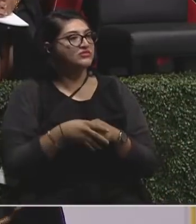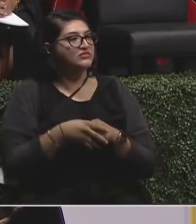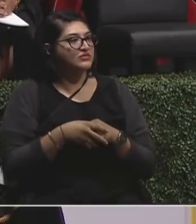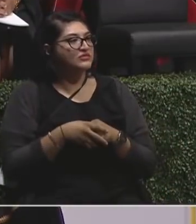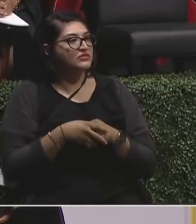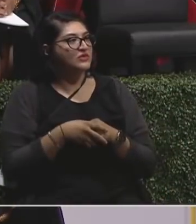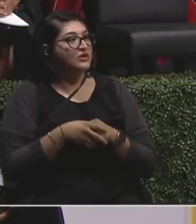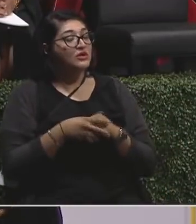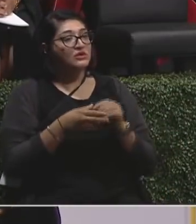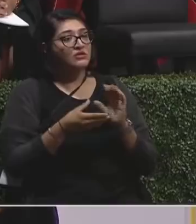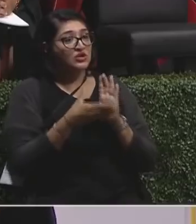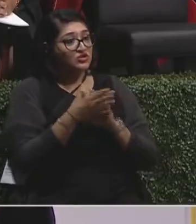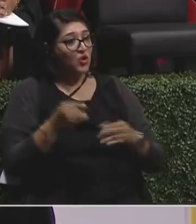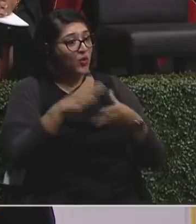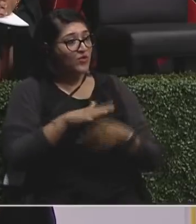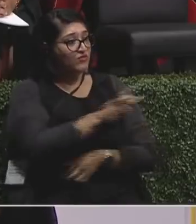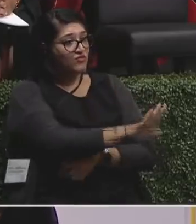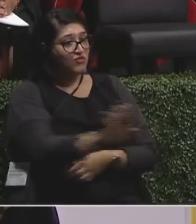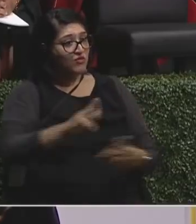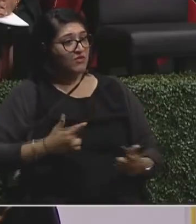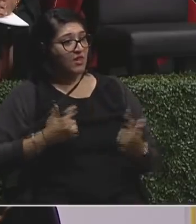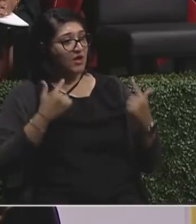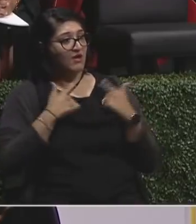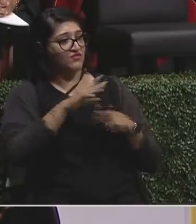AND TODAY WE CELEBRATE ALL THAT YOU'VE ACHIEVED AND ALL THAT IS YET TO COME.